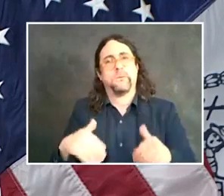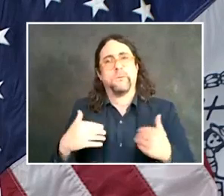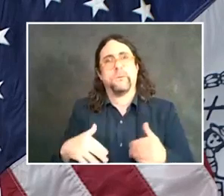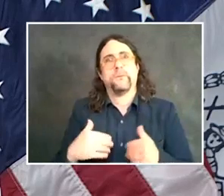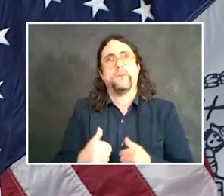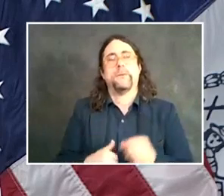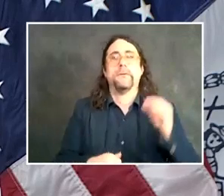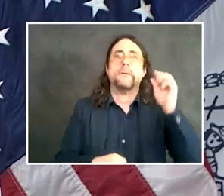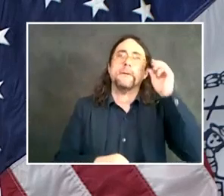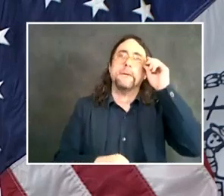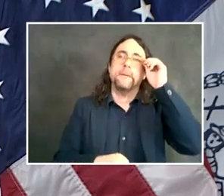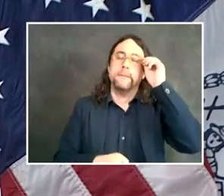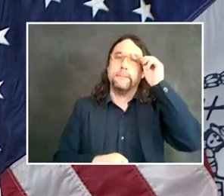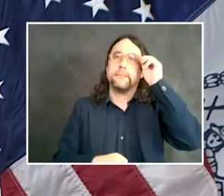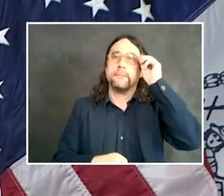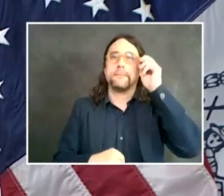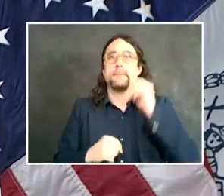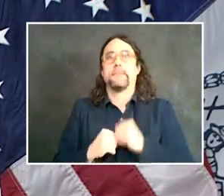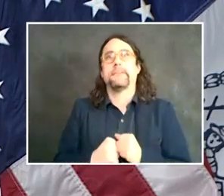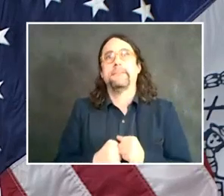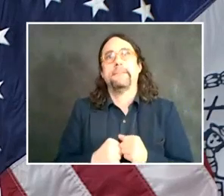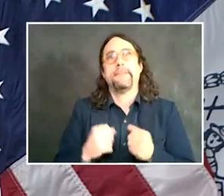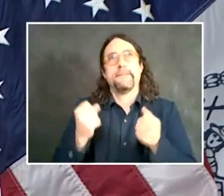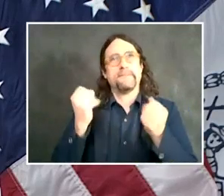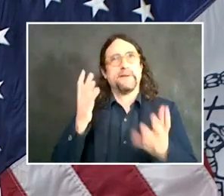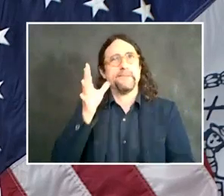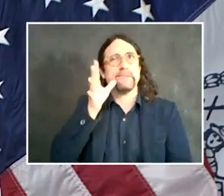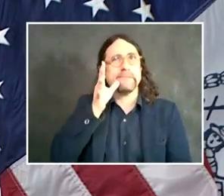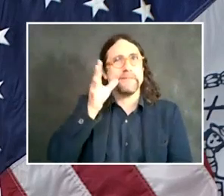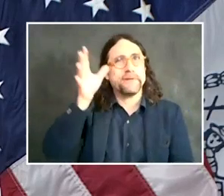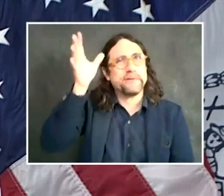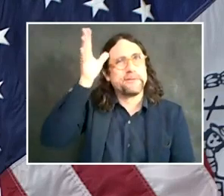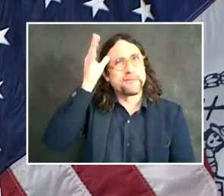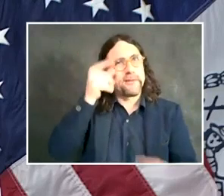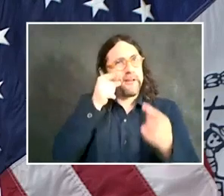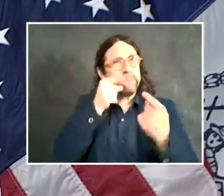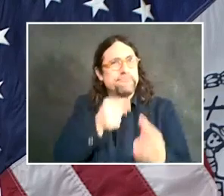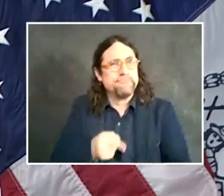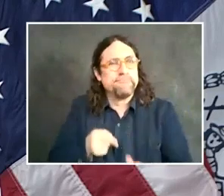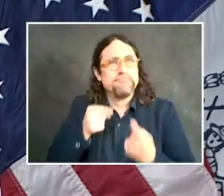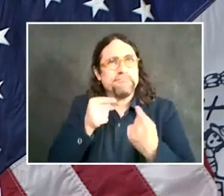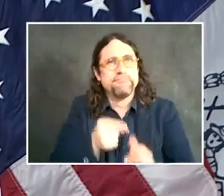THINK ABOUT HOW PARENTS DEAL WITH THIS INCREDIBLE ANXIETY OF